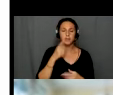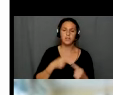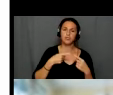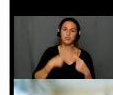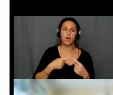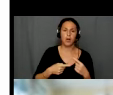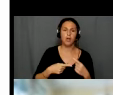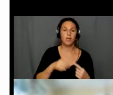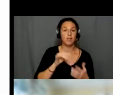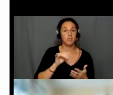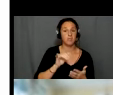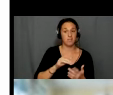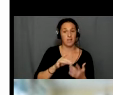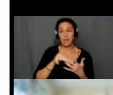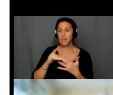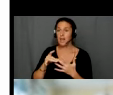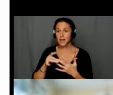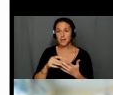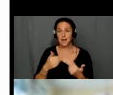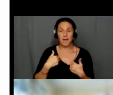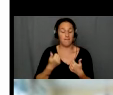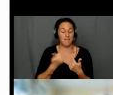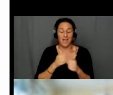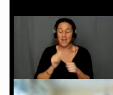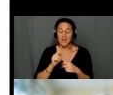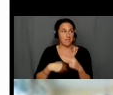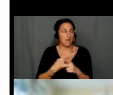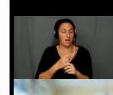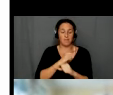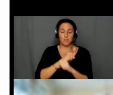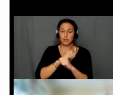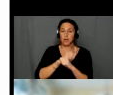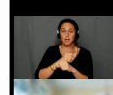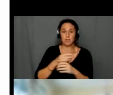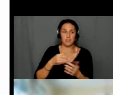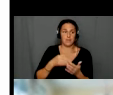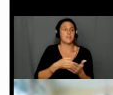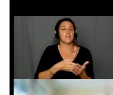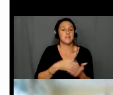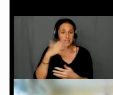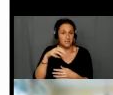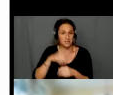having any kind of protections against heat in in California. including what we